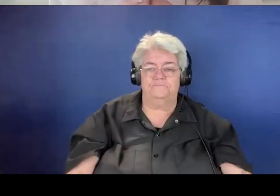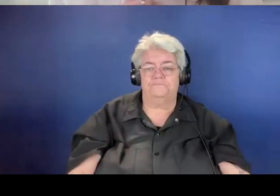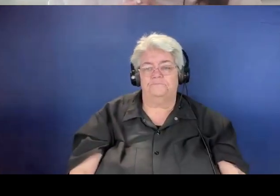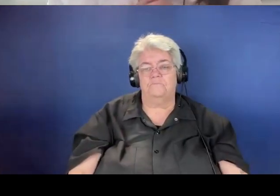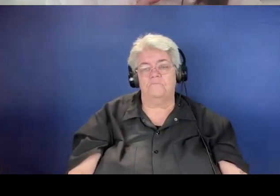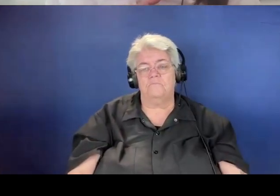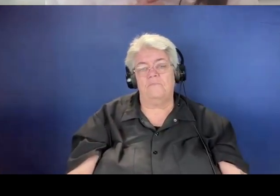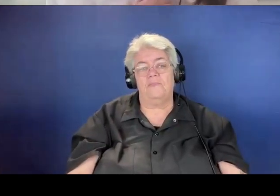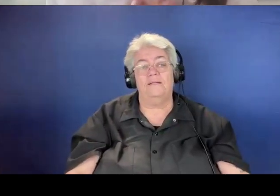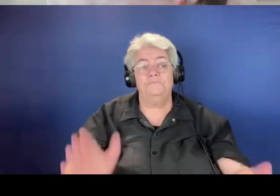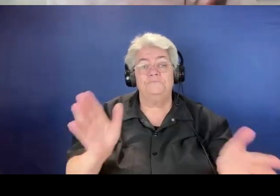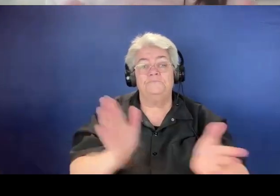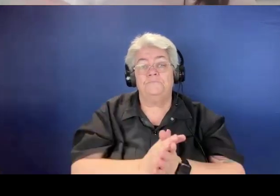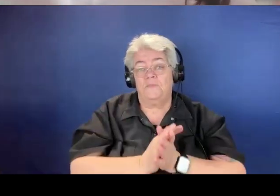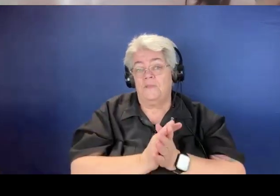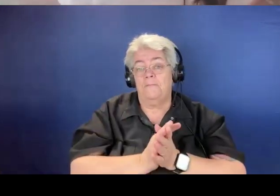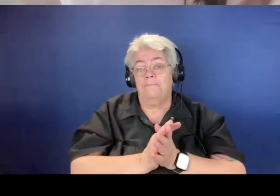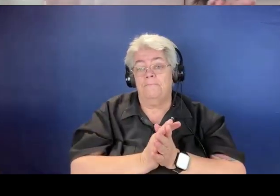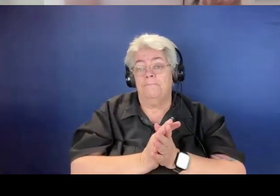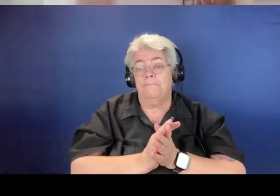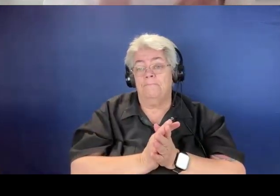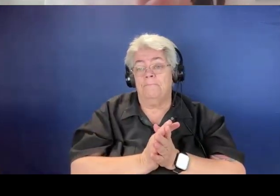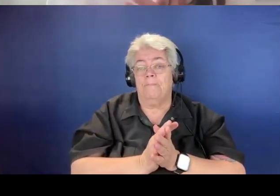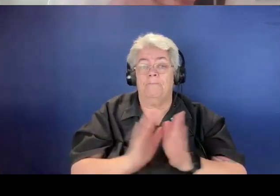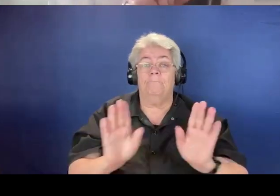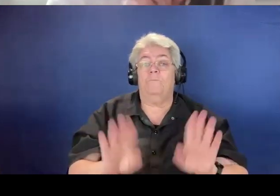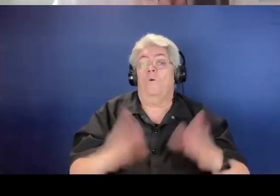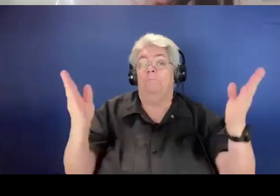And with that, we will open the floor for questions.